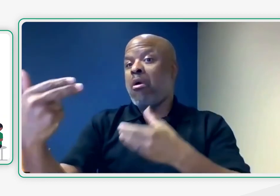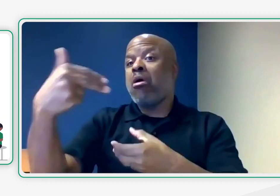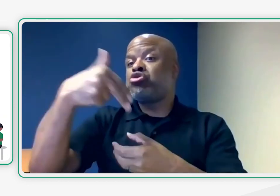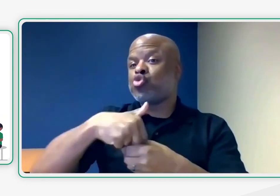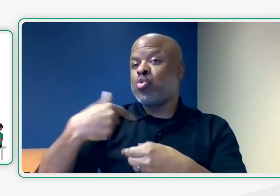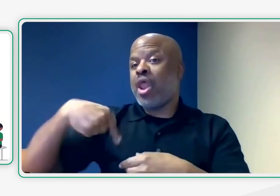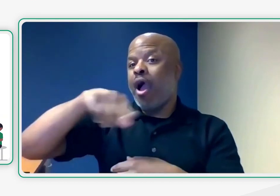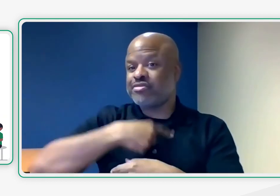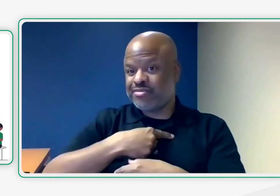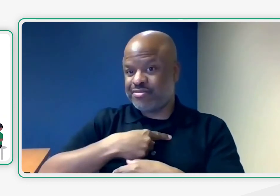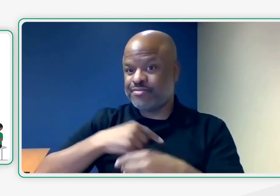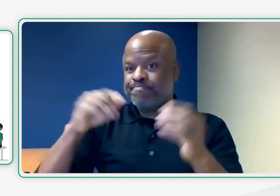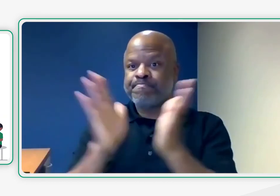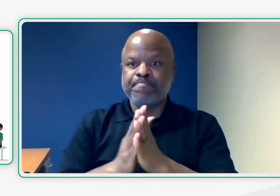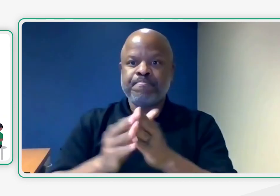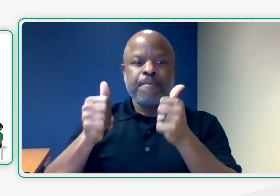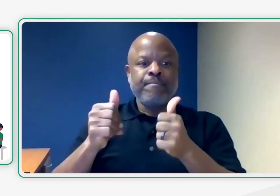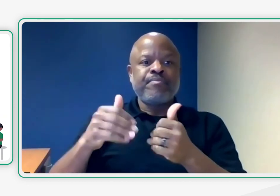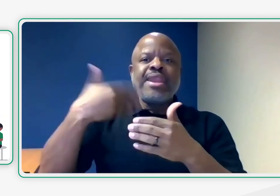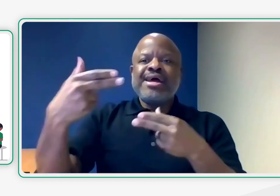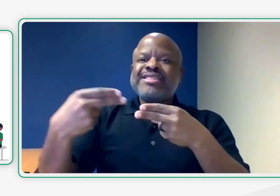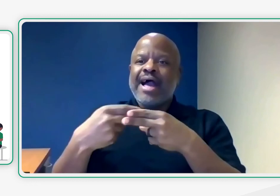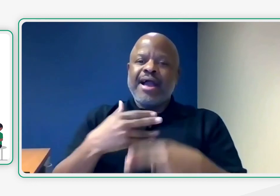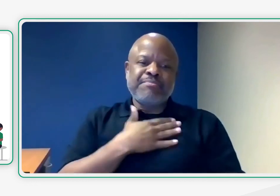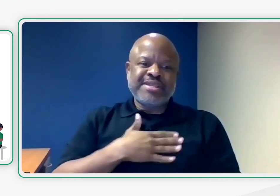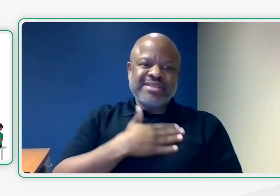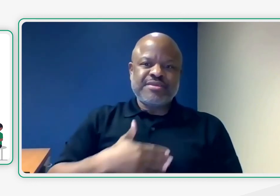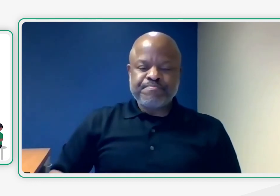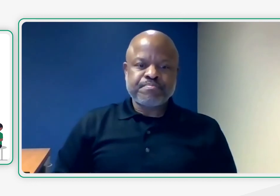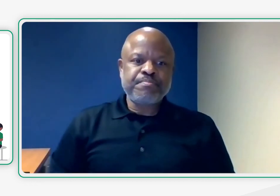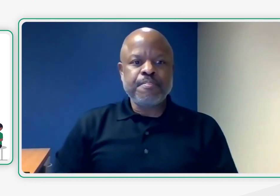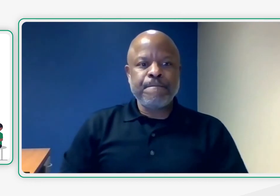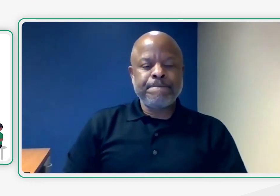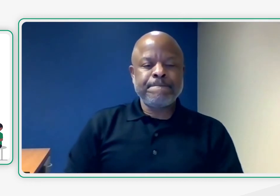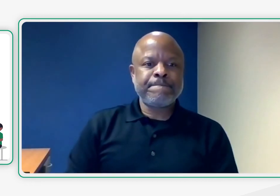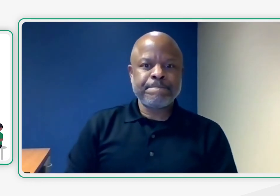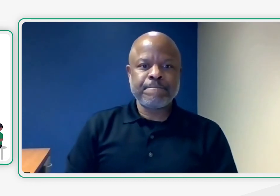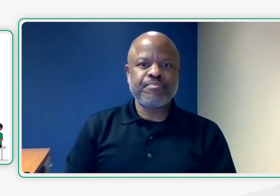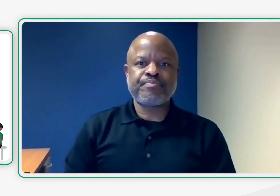will be our final one. But, at the end, we do want you to ask your friends and families